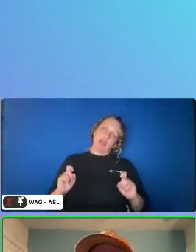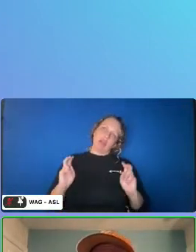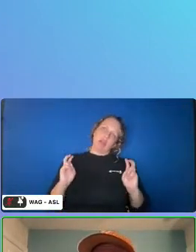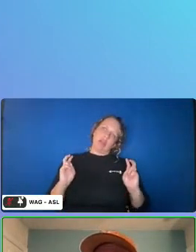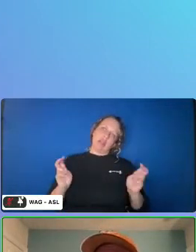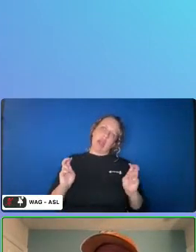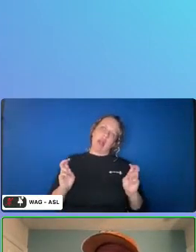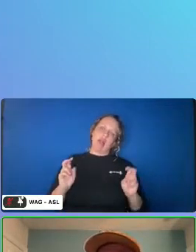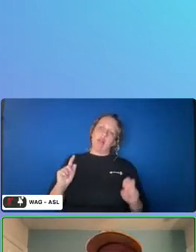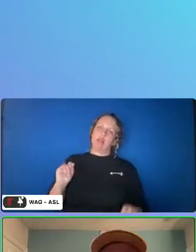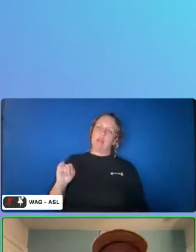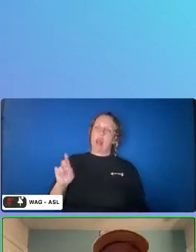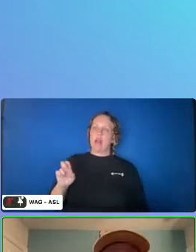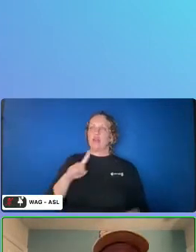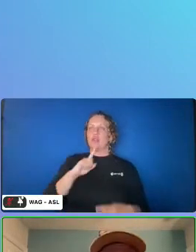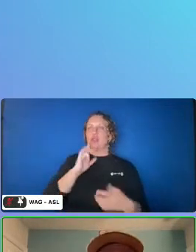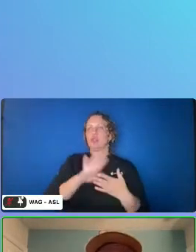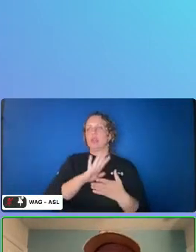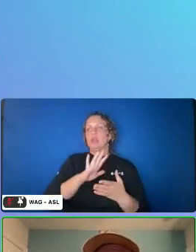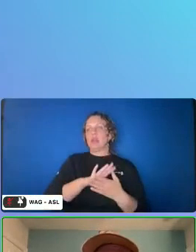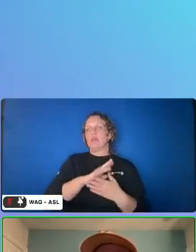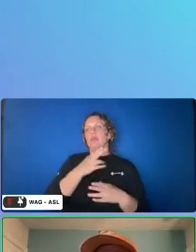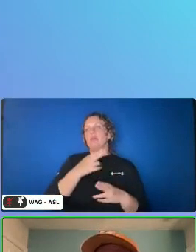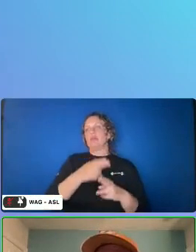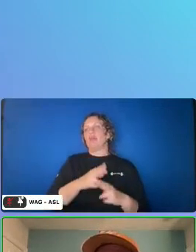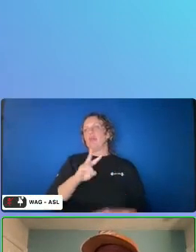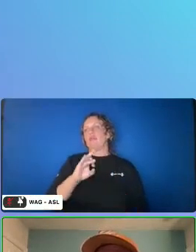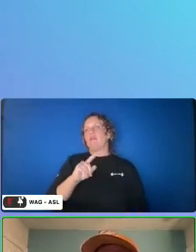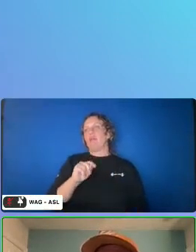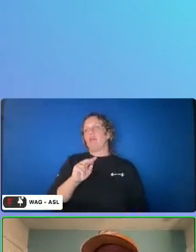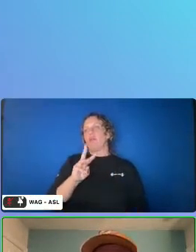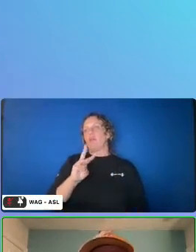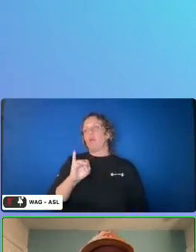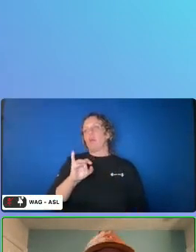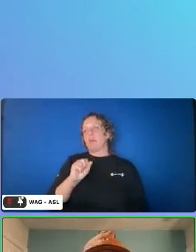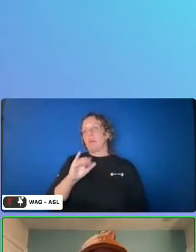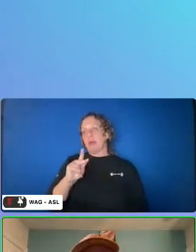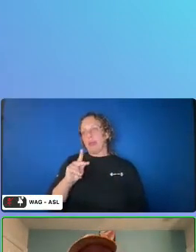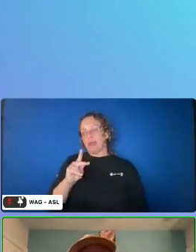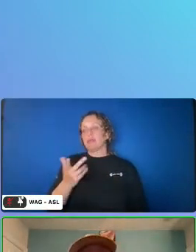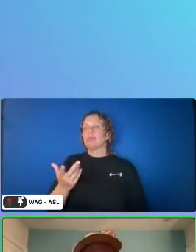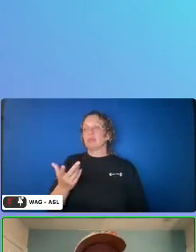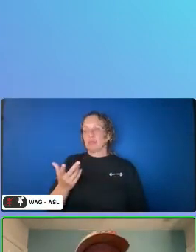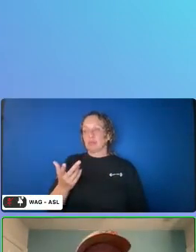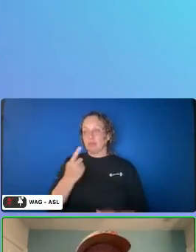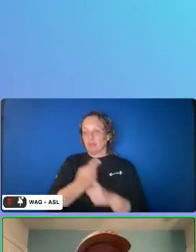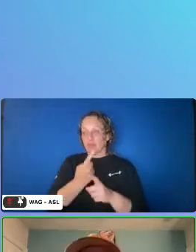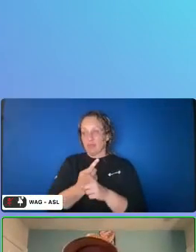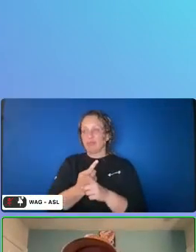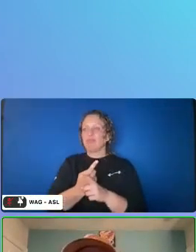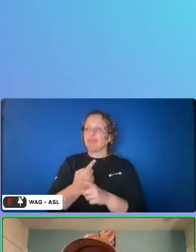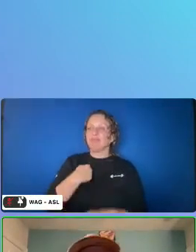So the document title is Vaultwise Bank. Does it accurately describe the purpose of the page? I think it does.